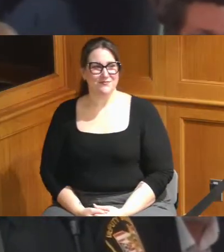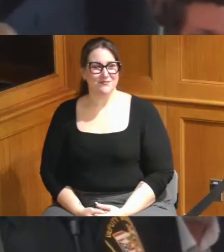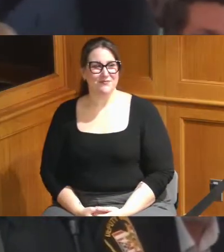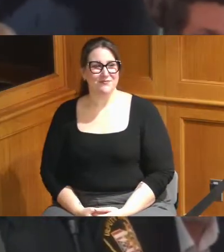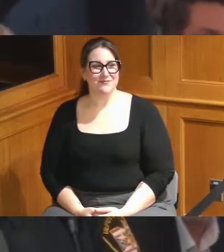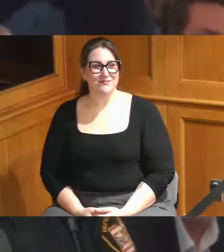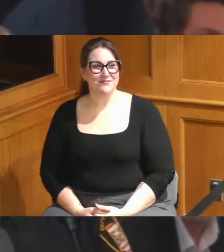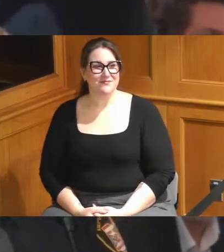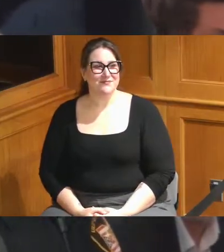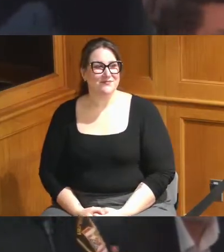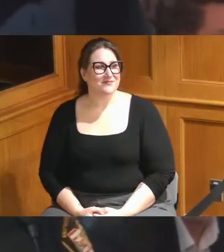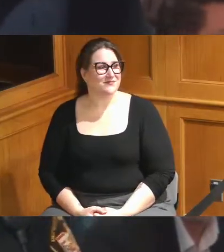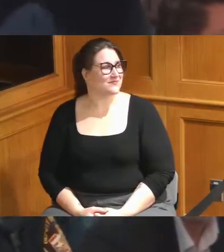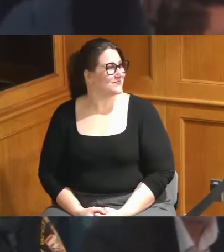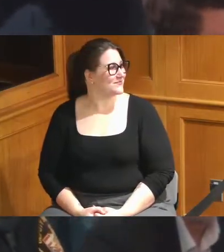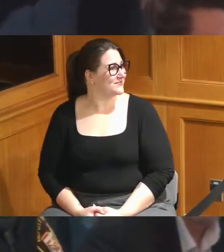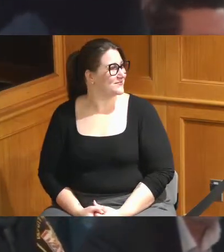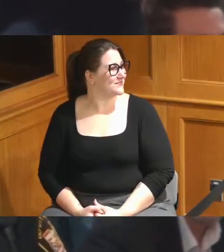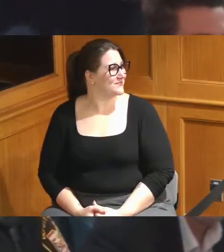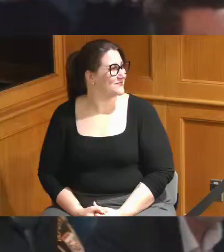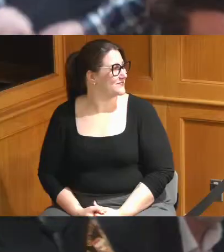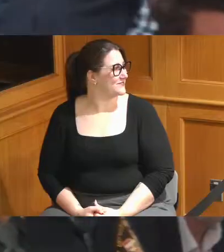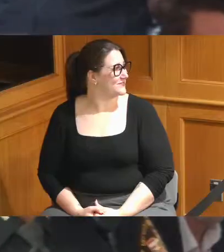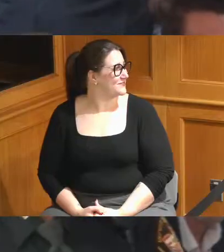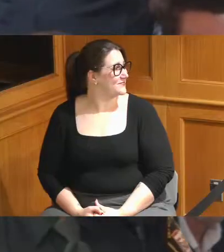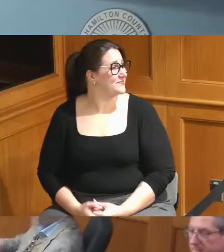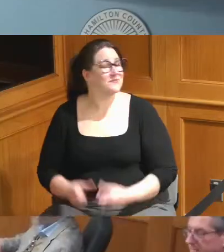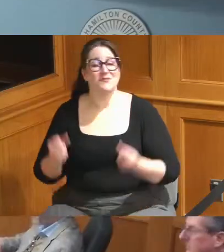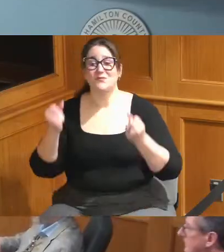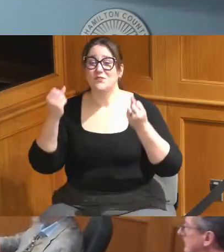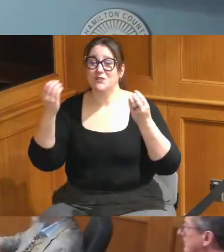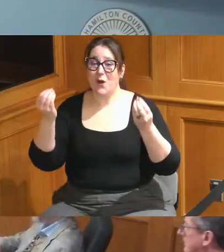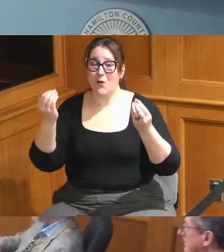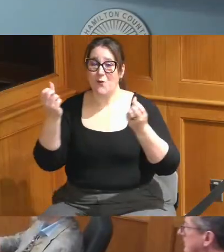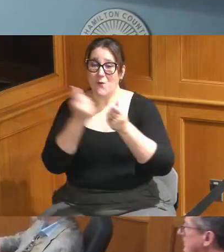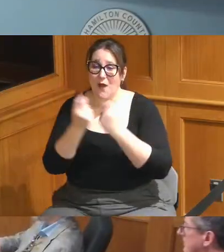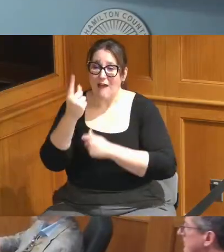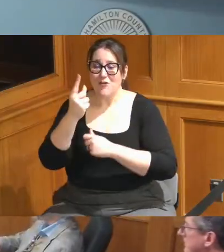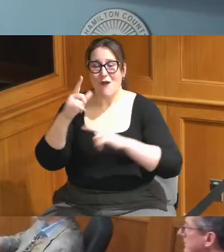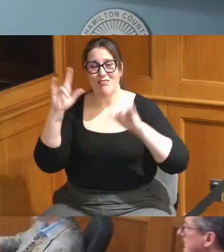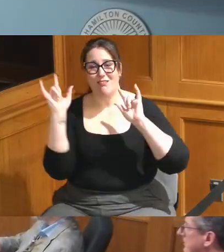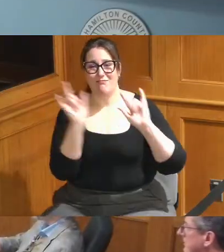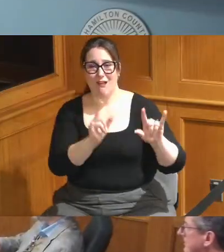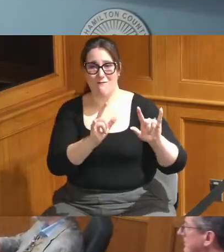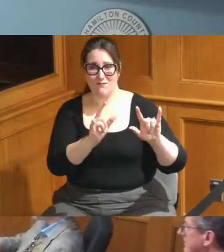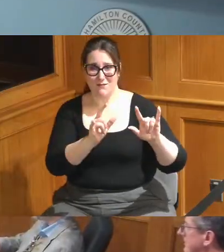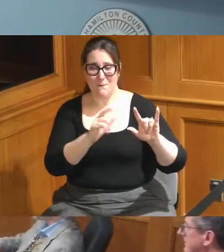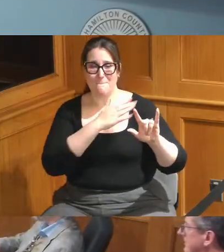We're coming around for a photo. So everybody that loves Jimmy and Gary, please come up to